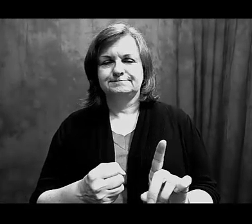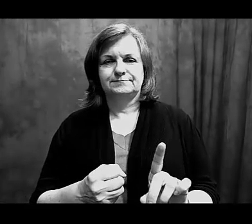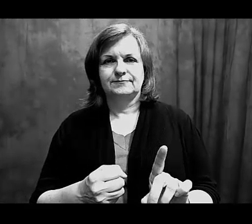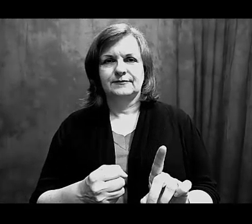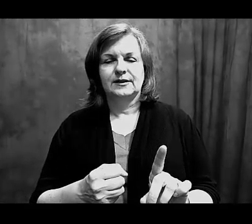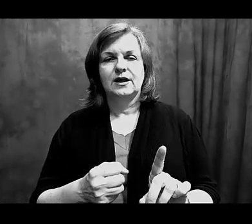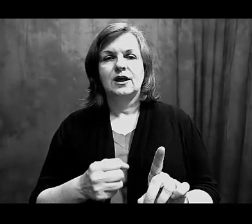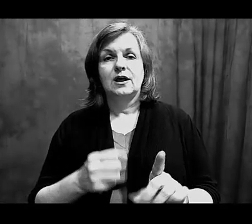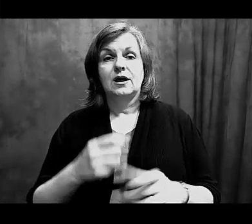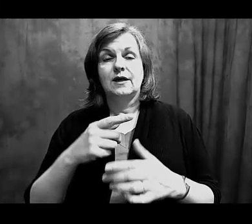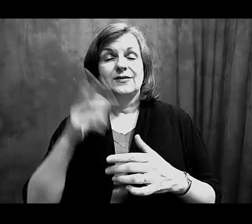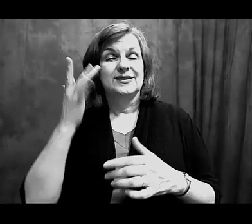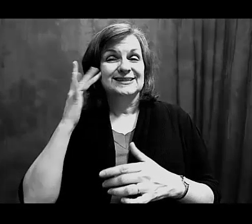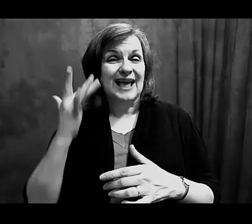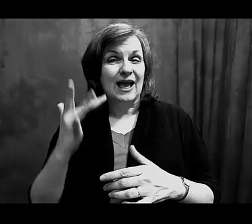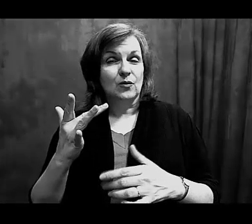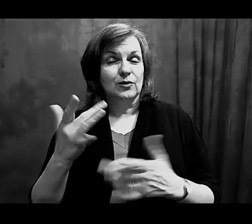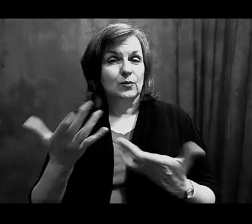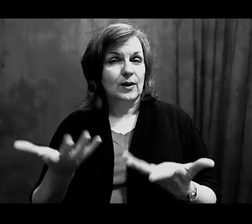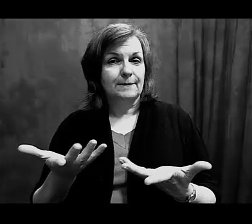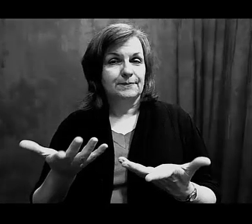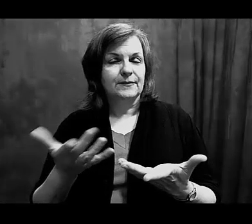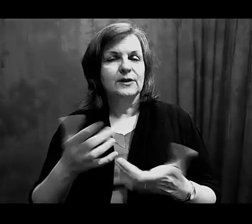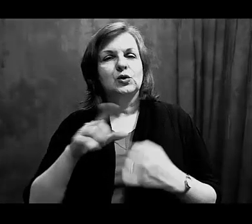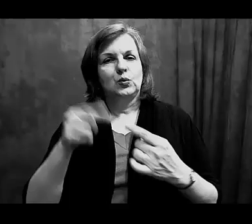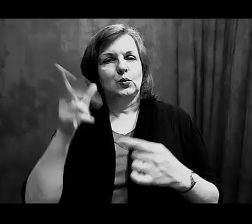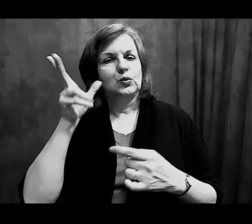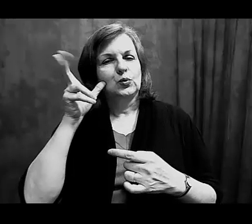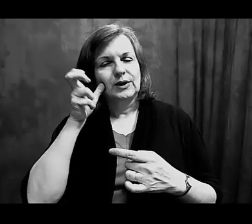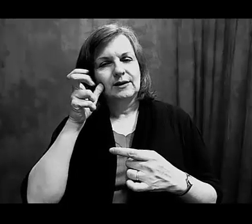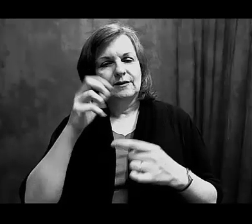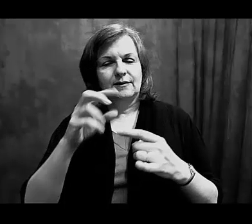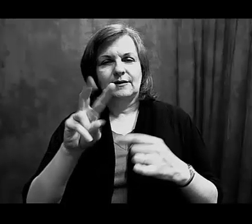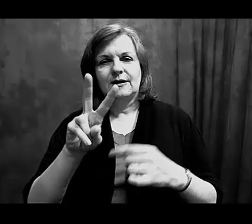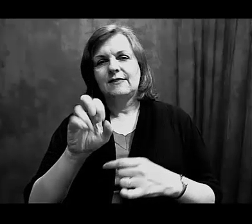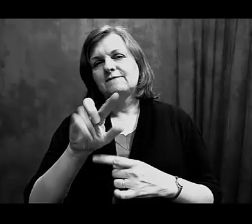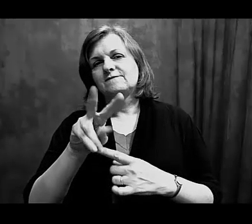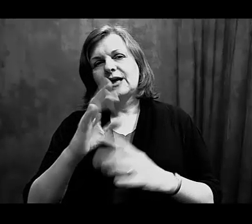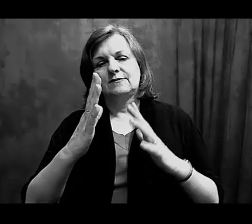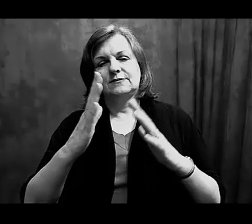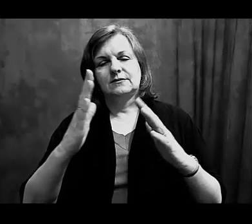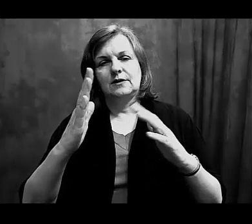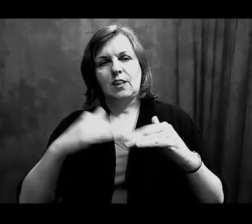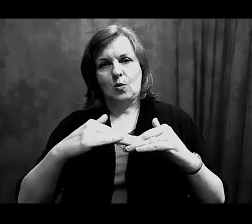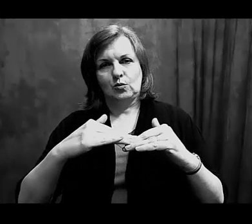what you actually hear when you listen to your heartbeat is not the contraction of the ventricles